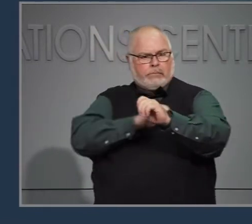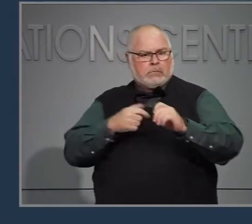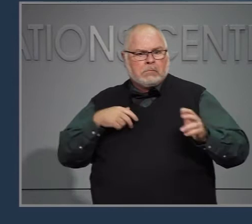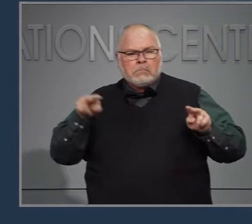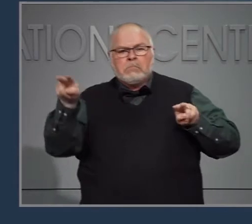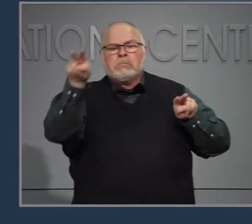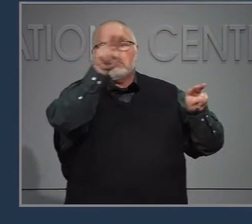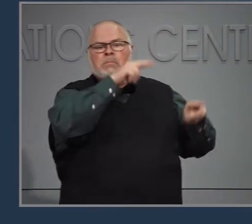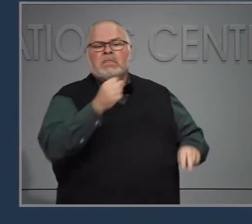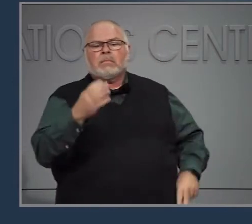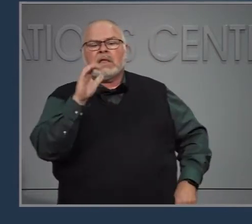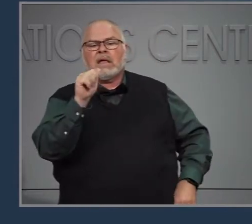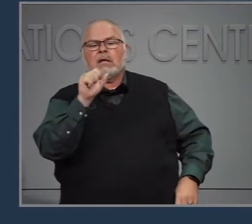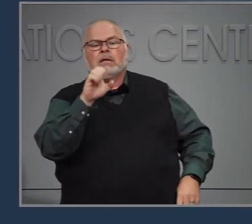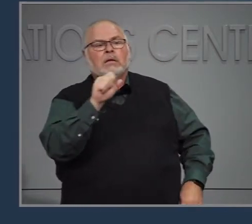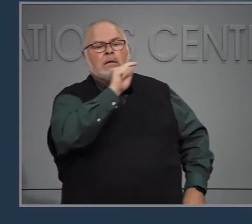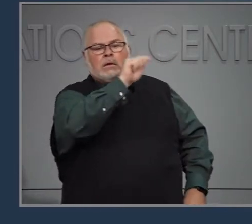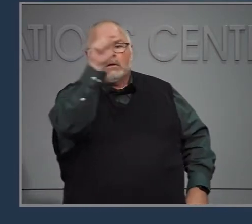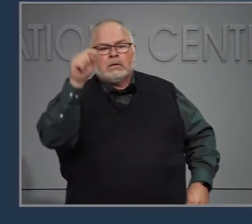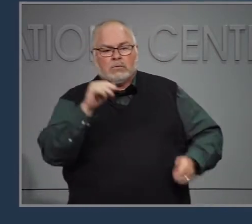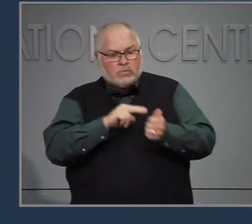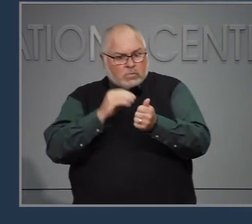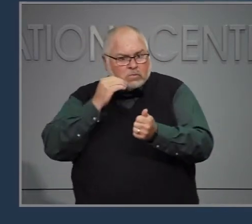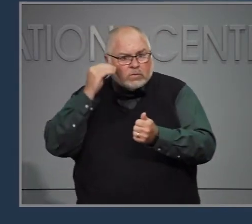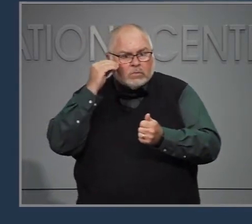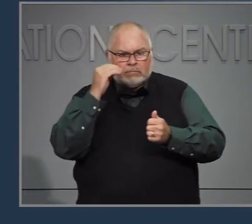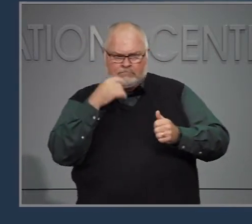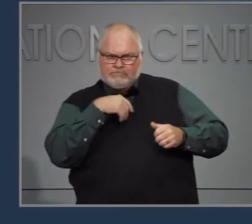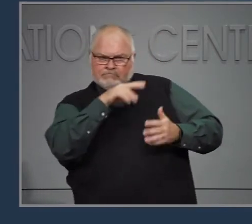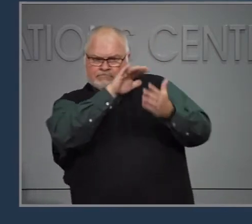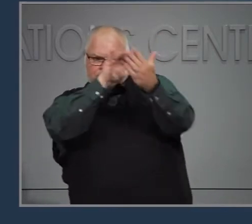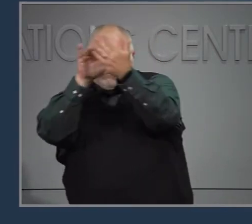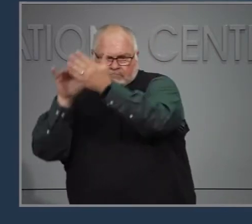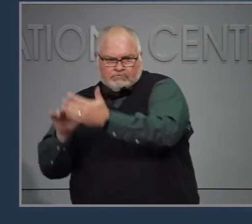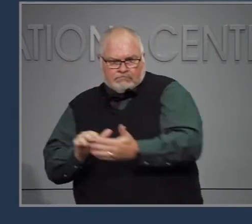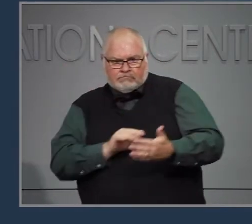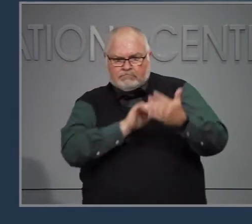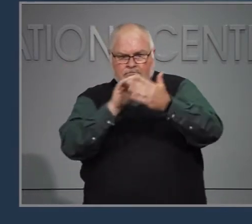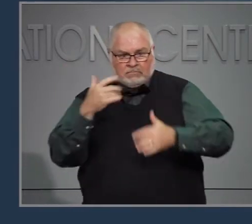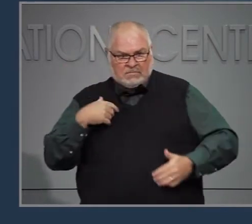IN NURSING HOMES. YOU CAN SEE THAT WE HAVE FEWER CASES THAN MANY MANY STATES.